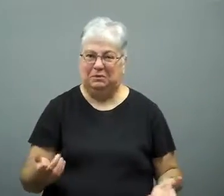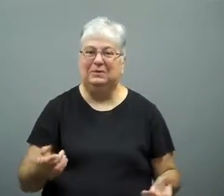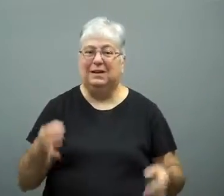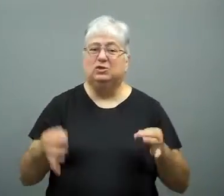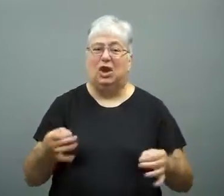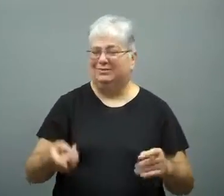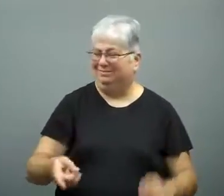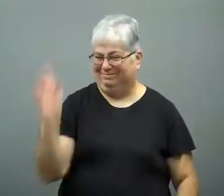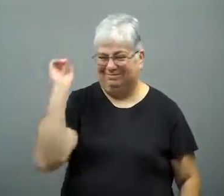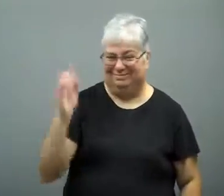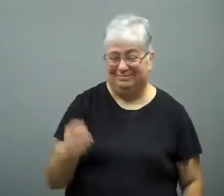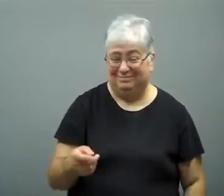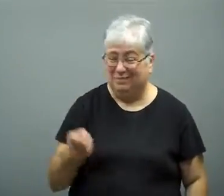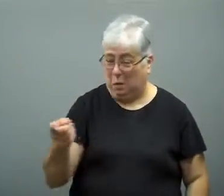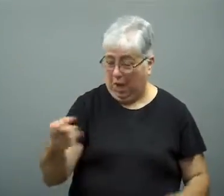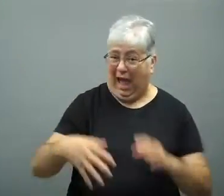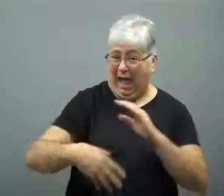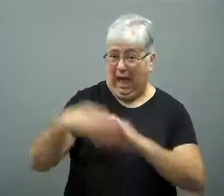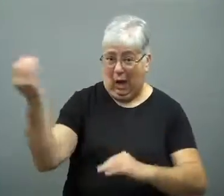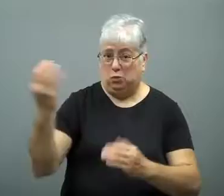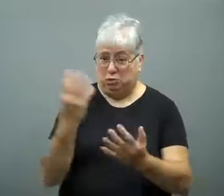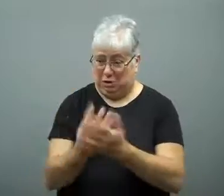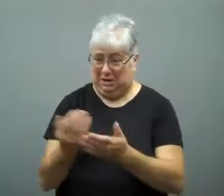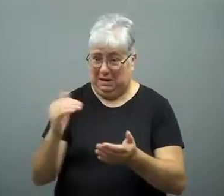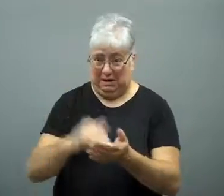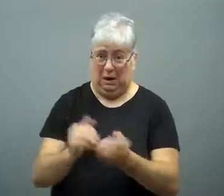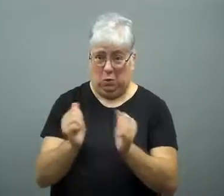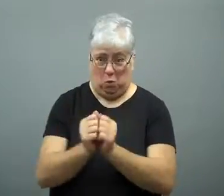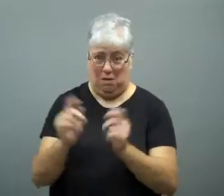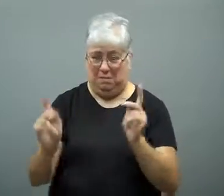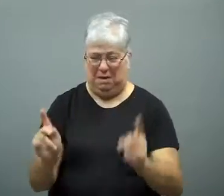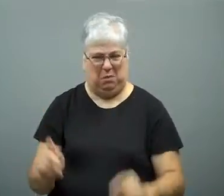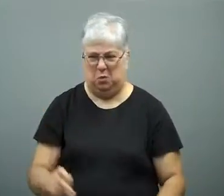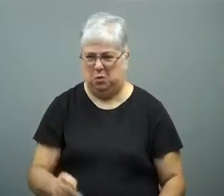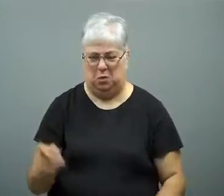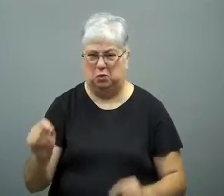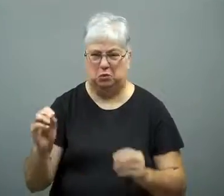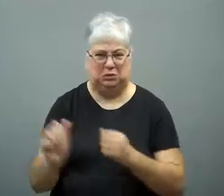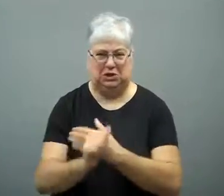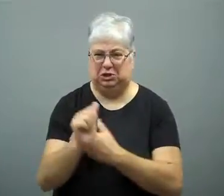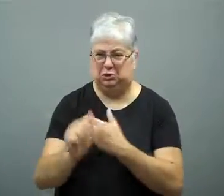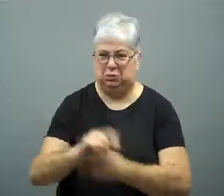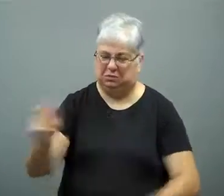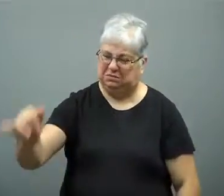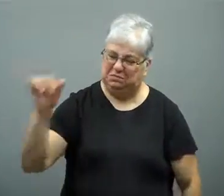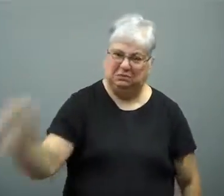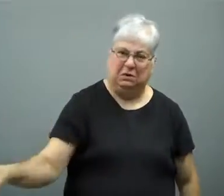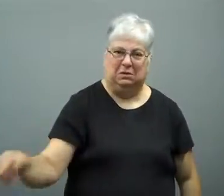She said he was too dangerous to be let out of jail among people.